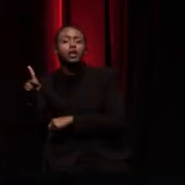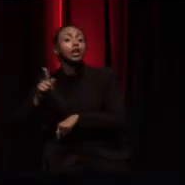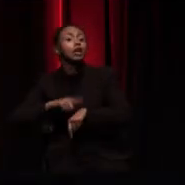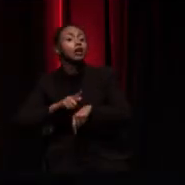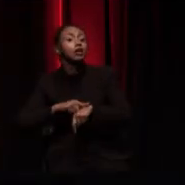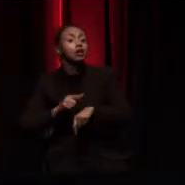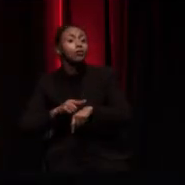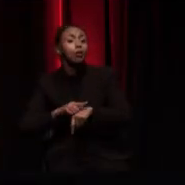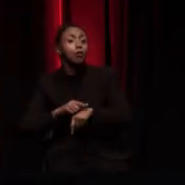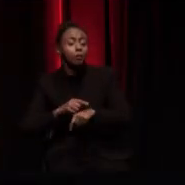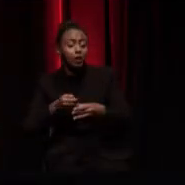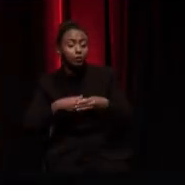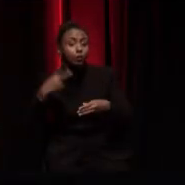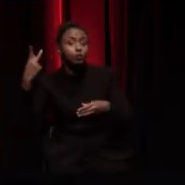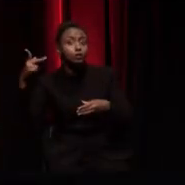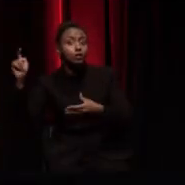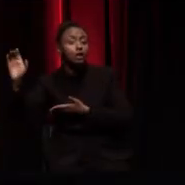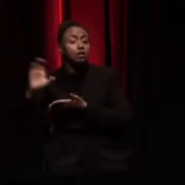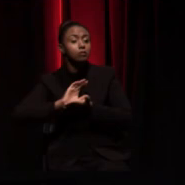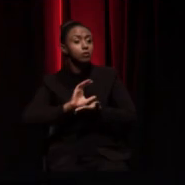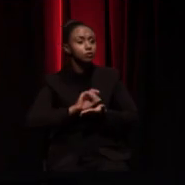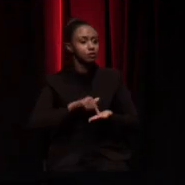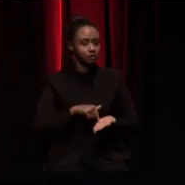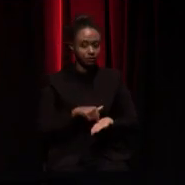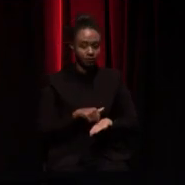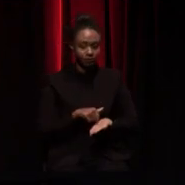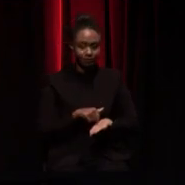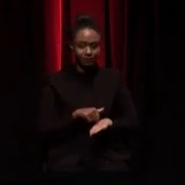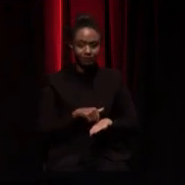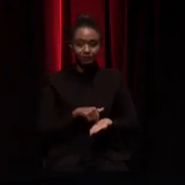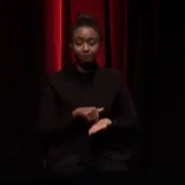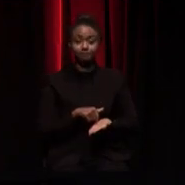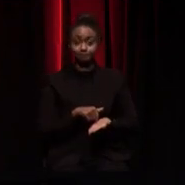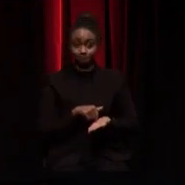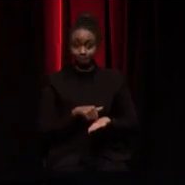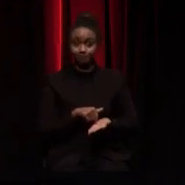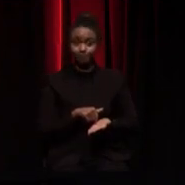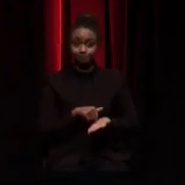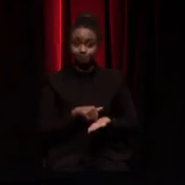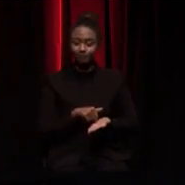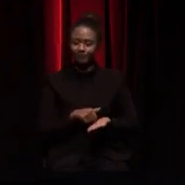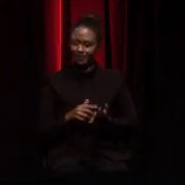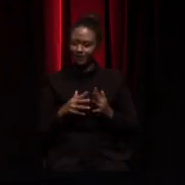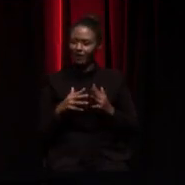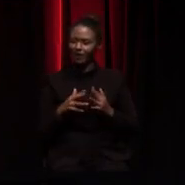for a product that was about to be launched. So that is completely different,